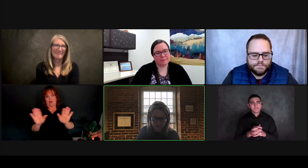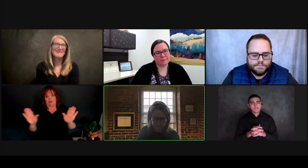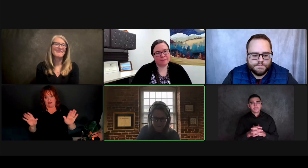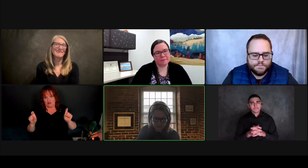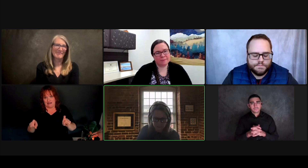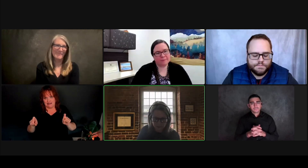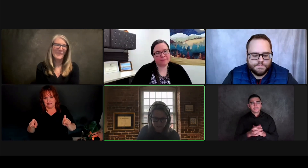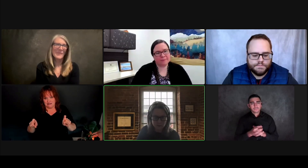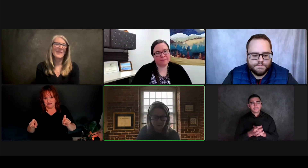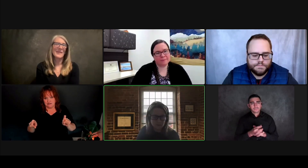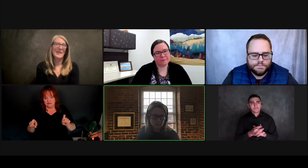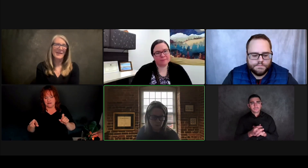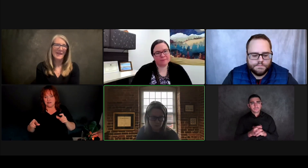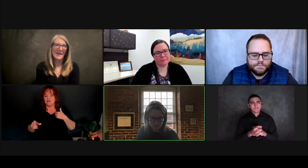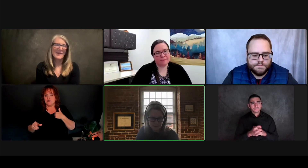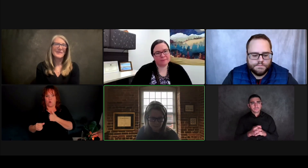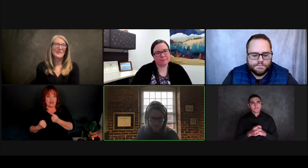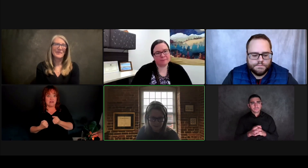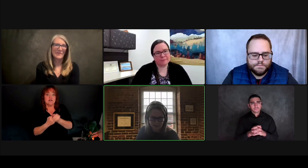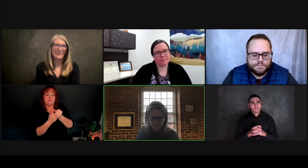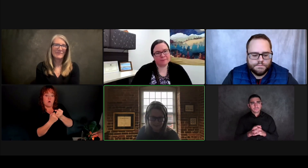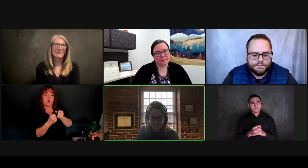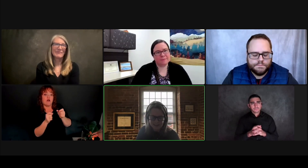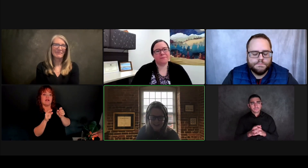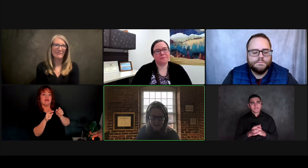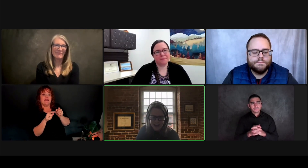Rather than to supporting the student, we support the disability office.